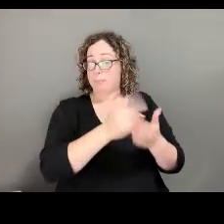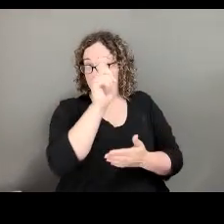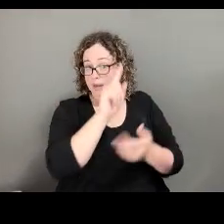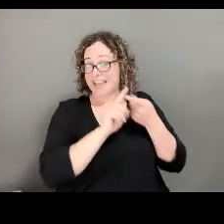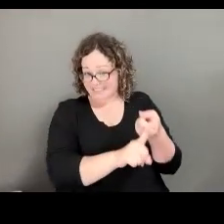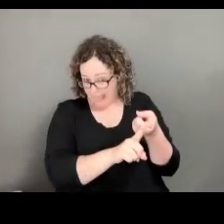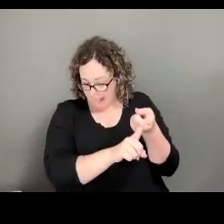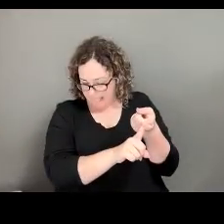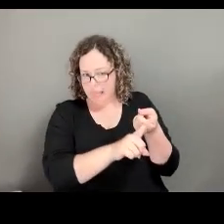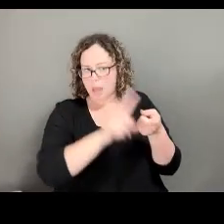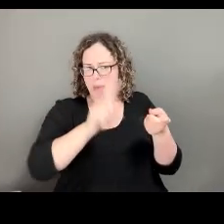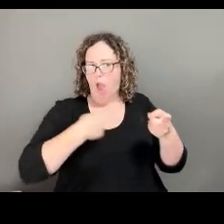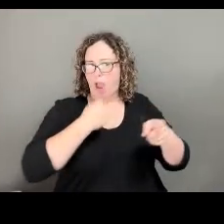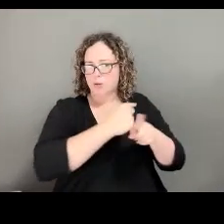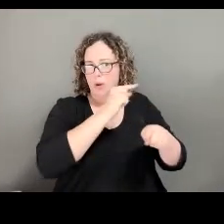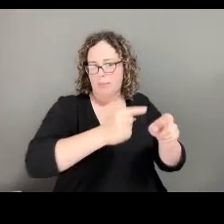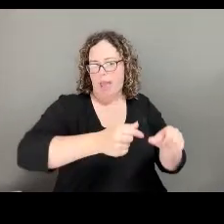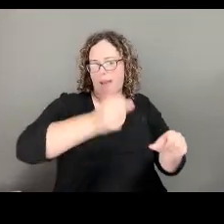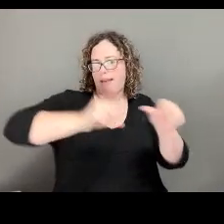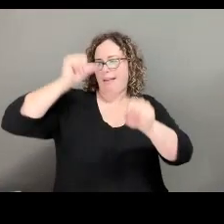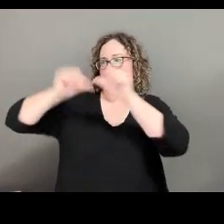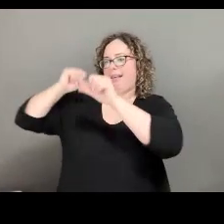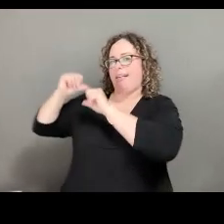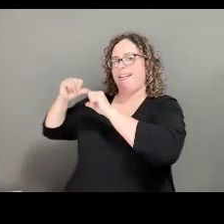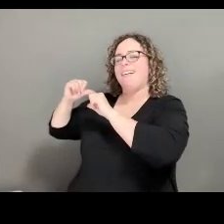I think know, maybe 500 C.E. ish.